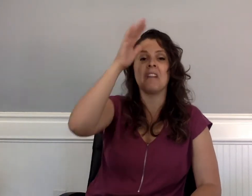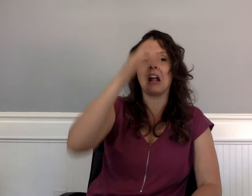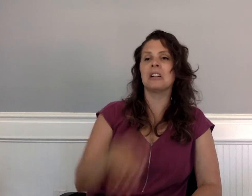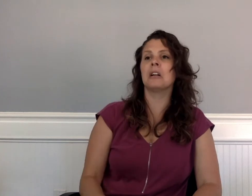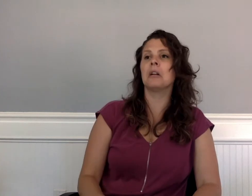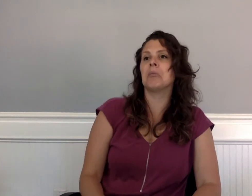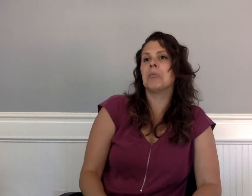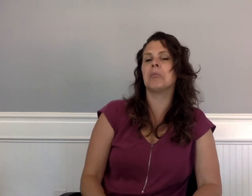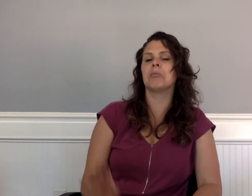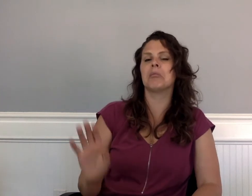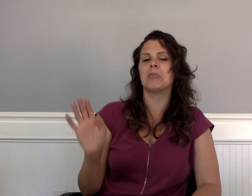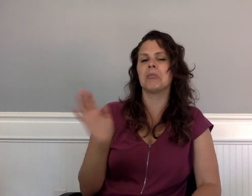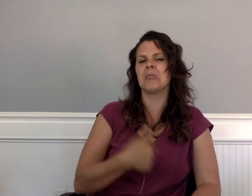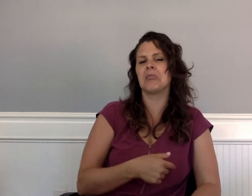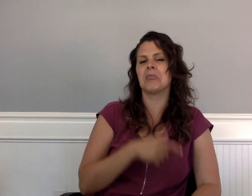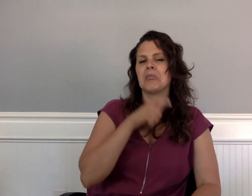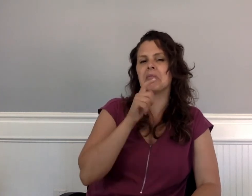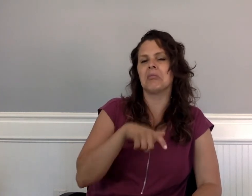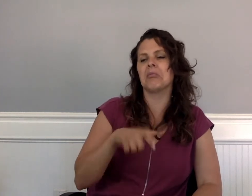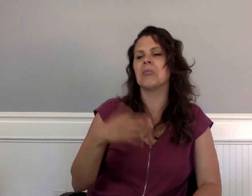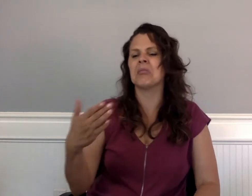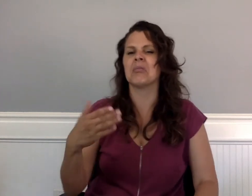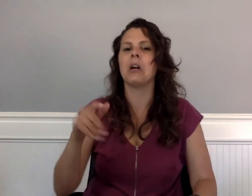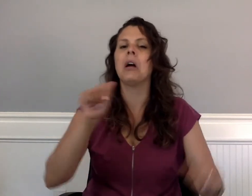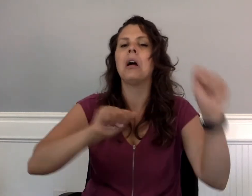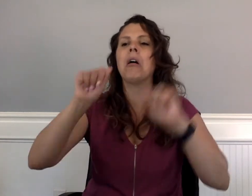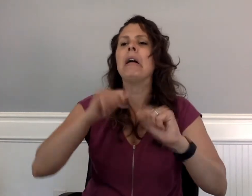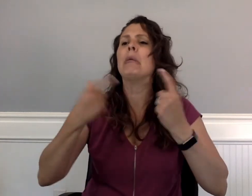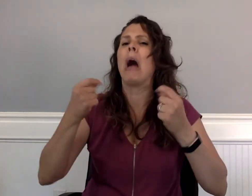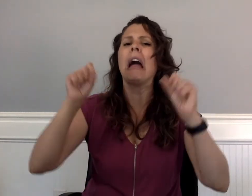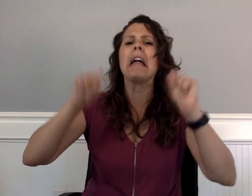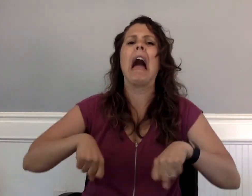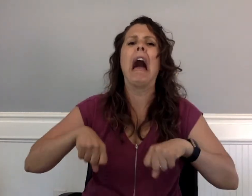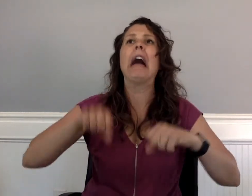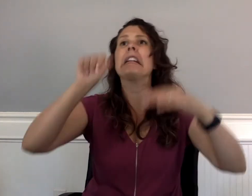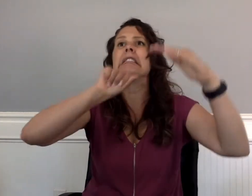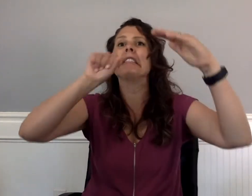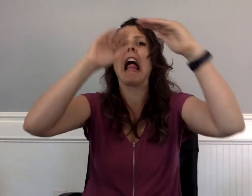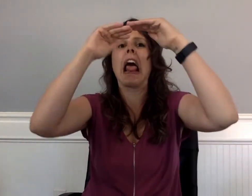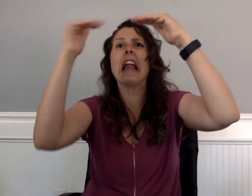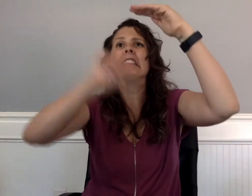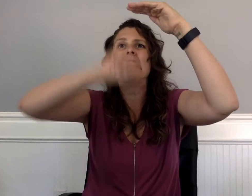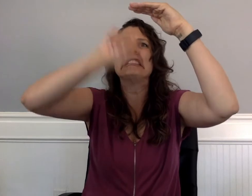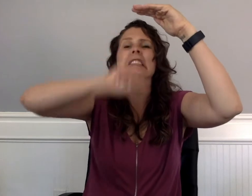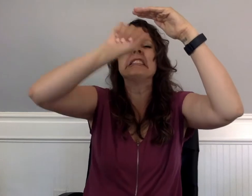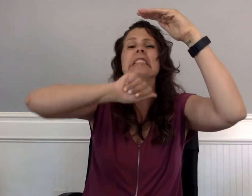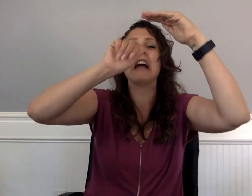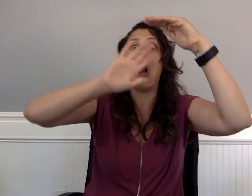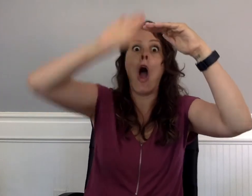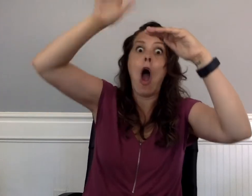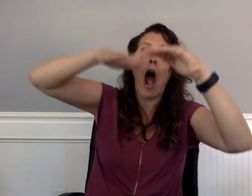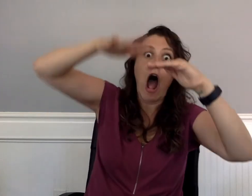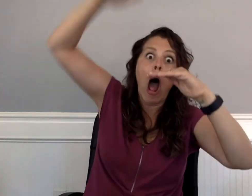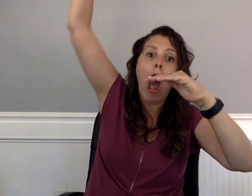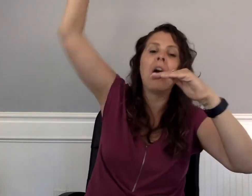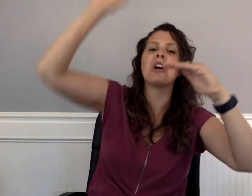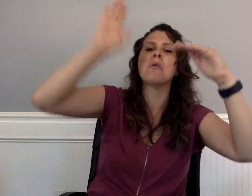Mr. Castle shrugged and put some polish on his cloth and on Charlie’s.